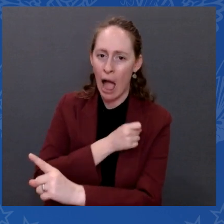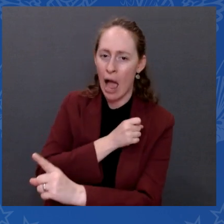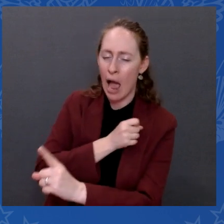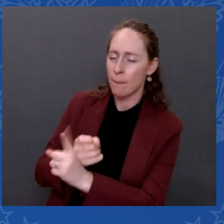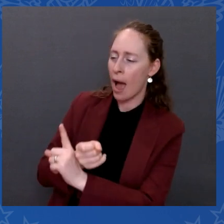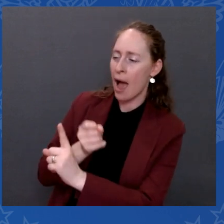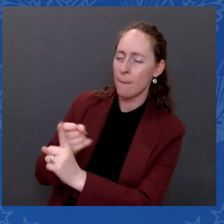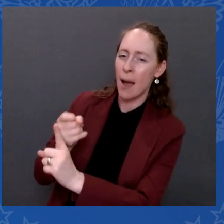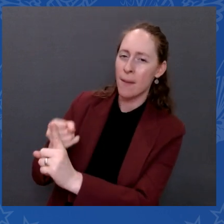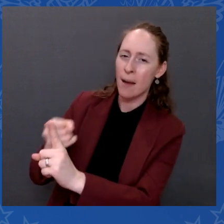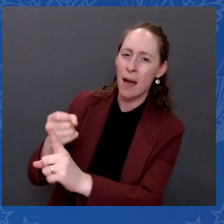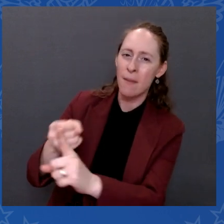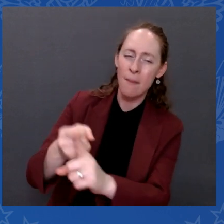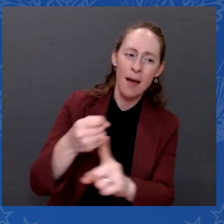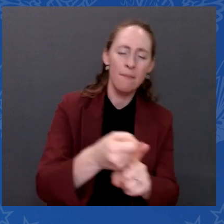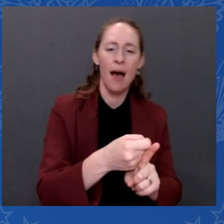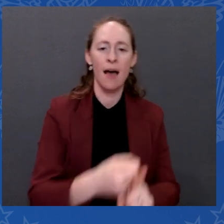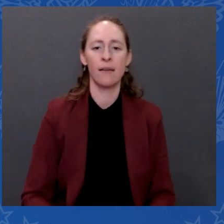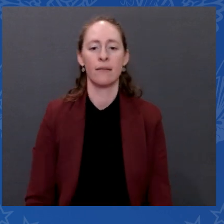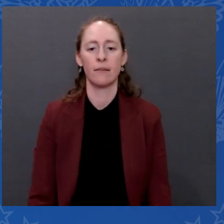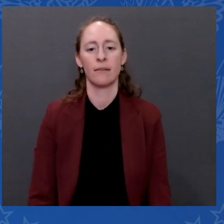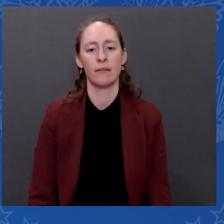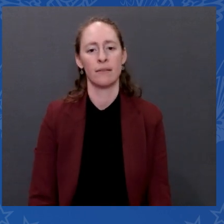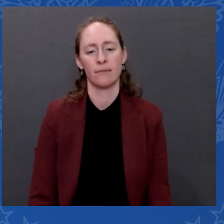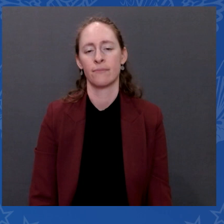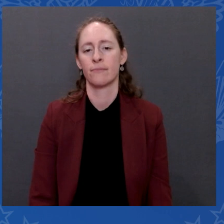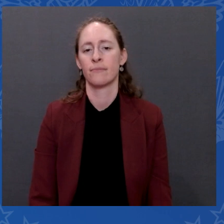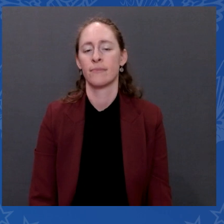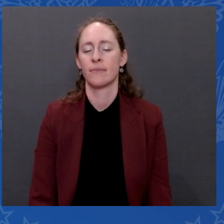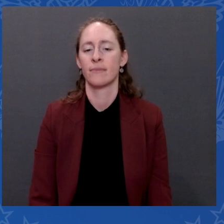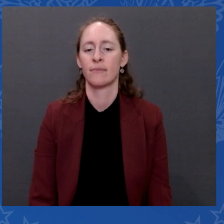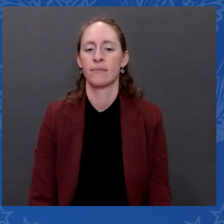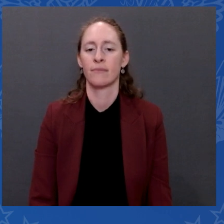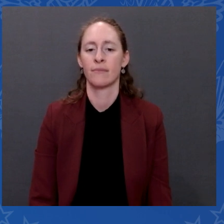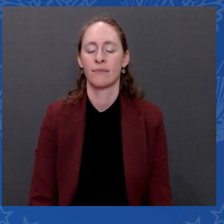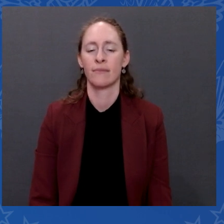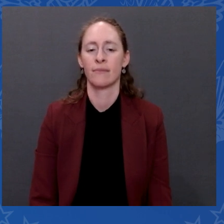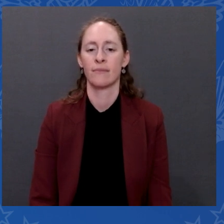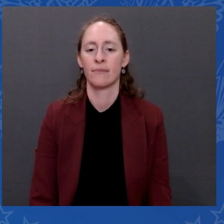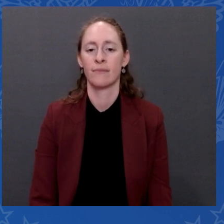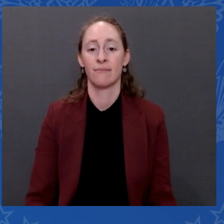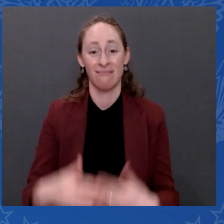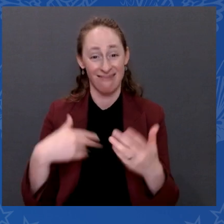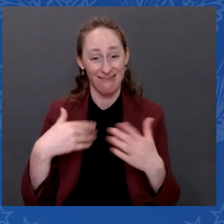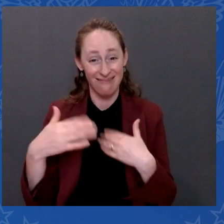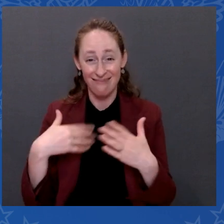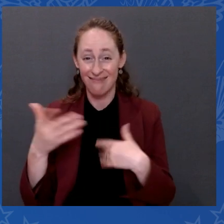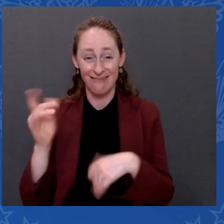and economic growth last year, we sacrificed $240 billion in additional economic activity